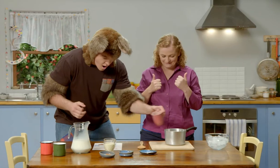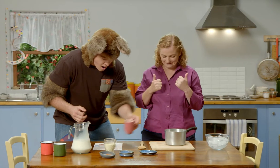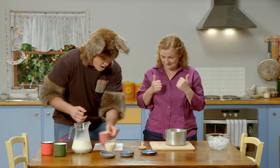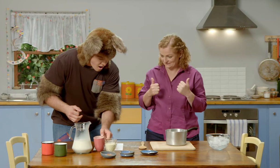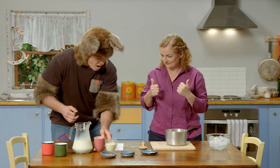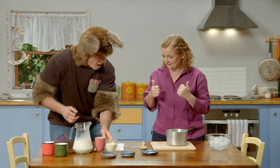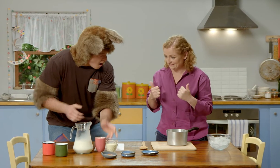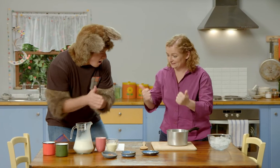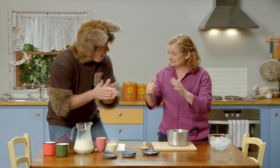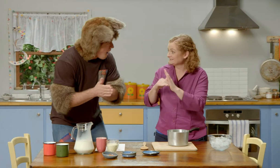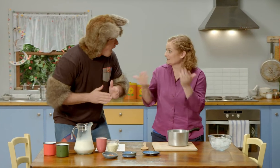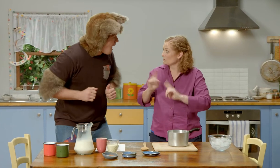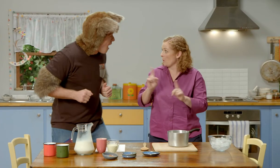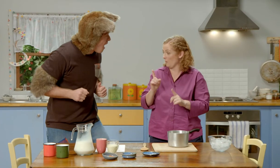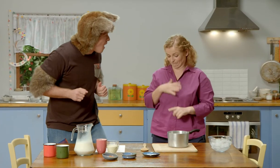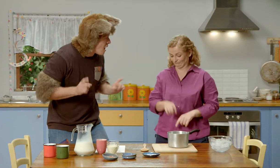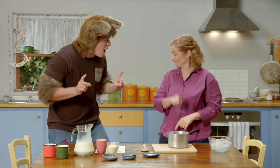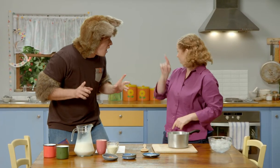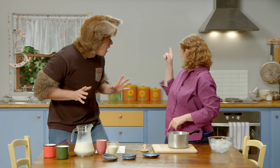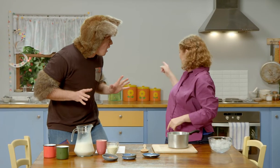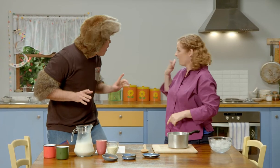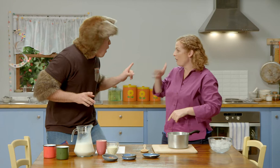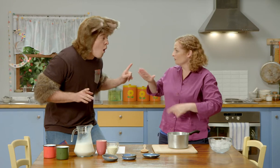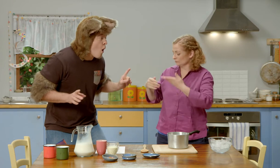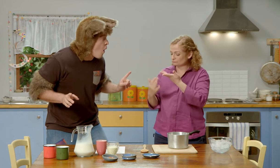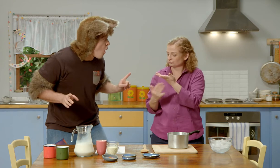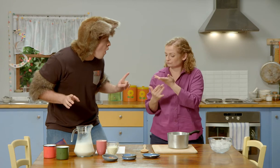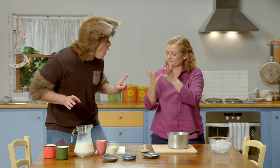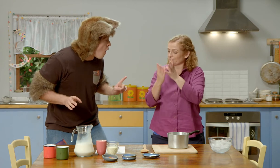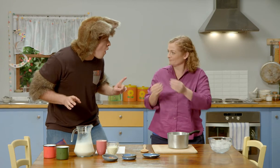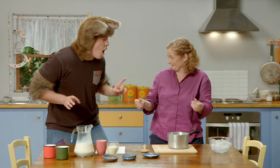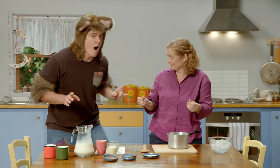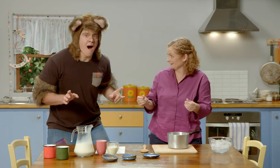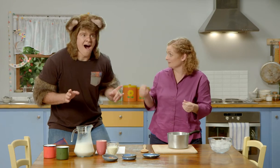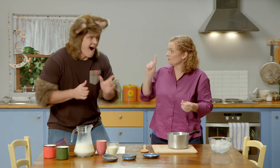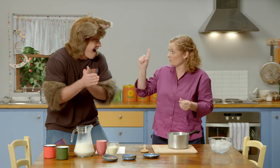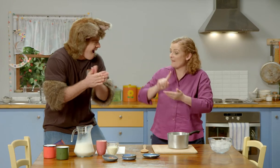Good. Now, we're going to heat it and melt the chocolate.